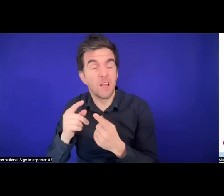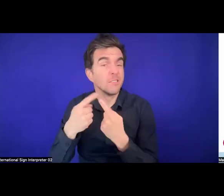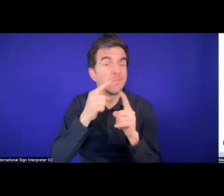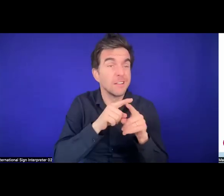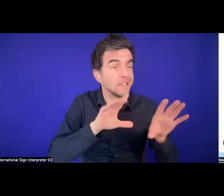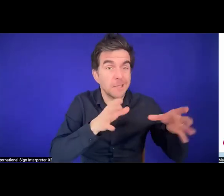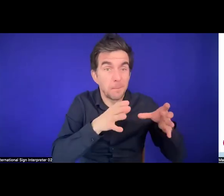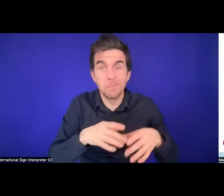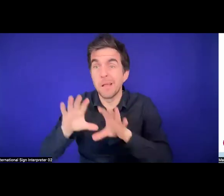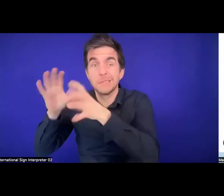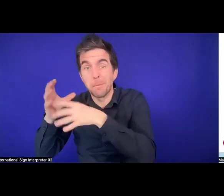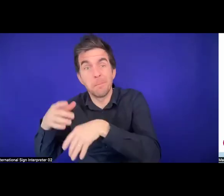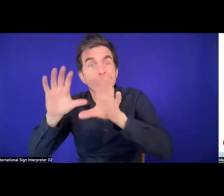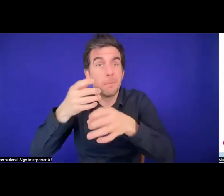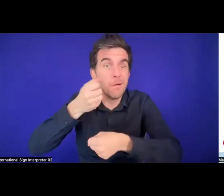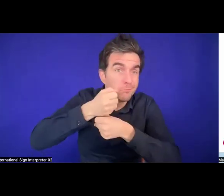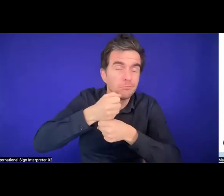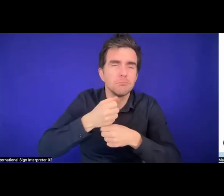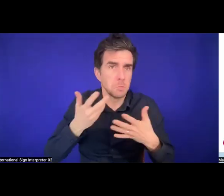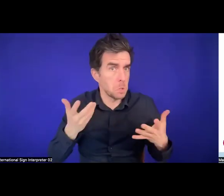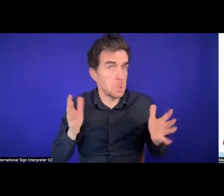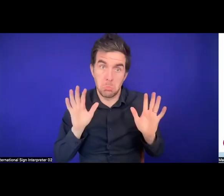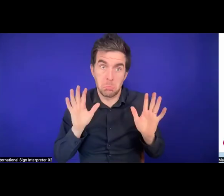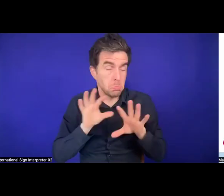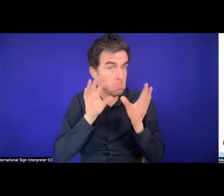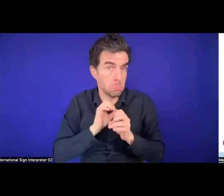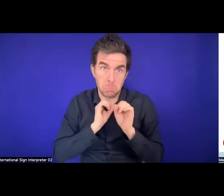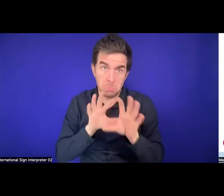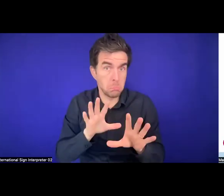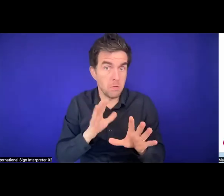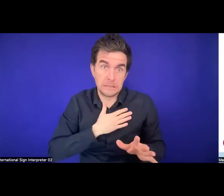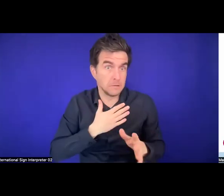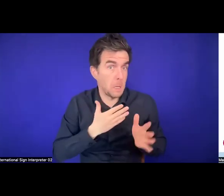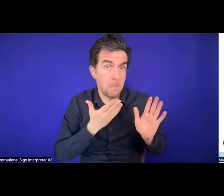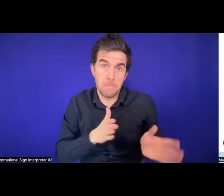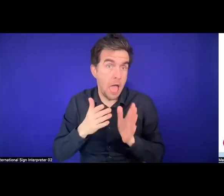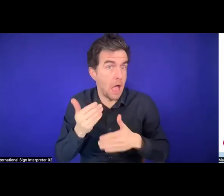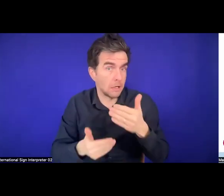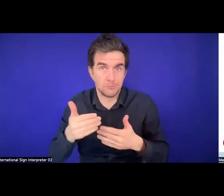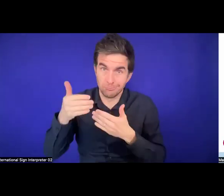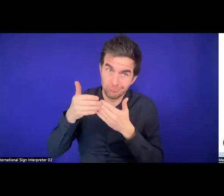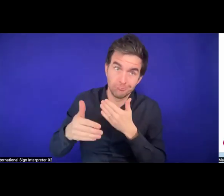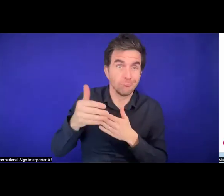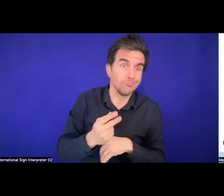much it. It's very -- our planning for the next two to three years is we are doing a